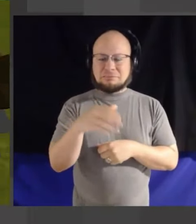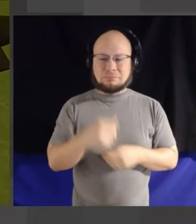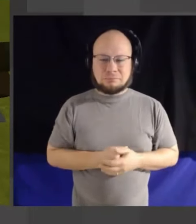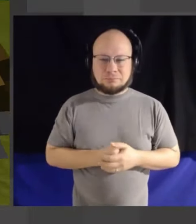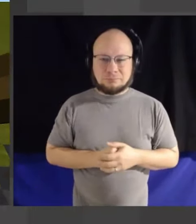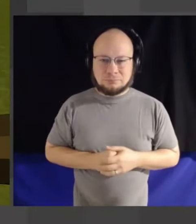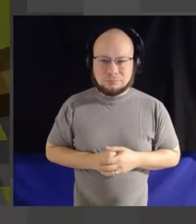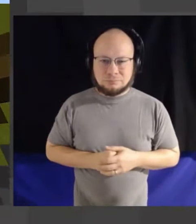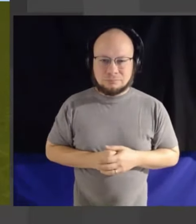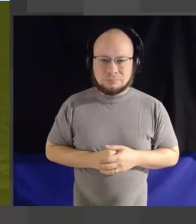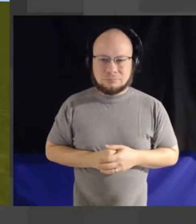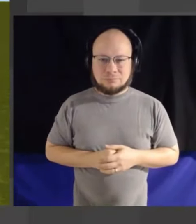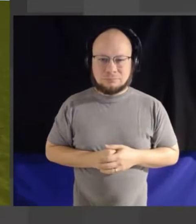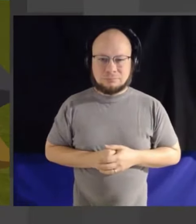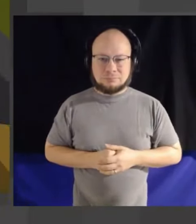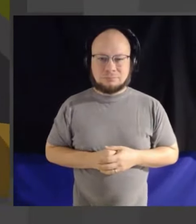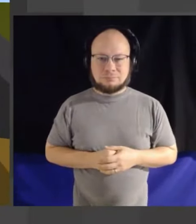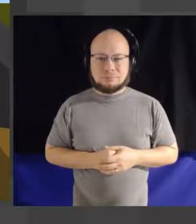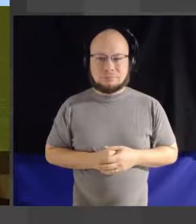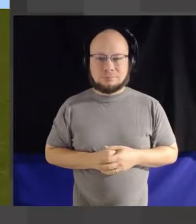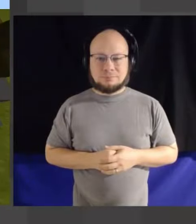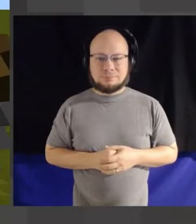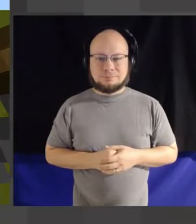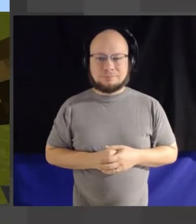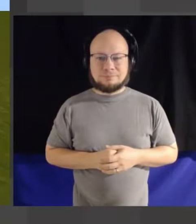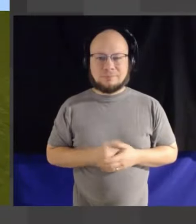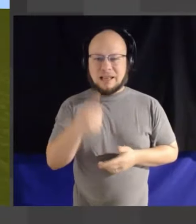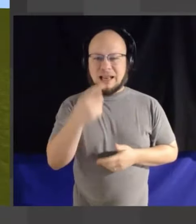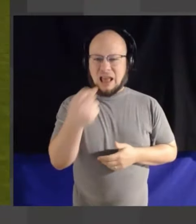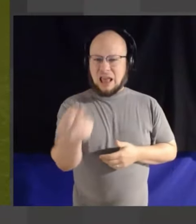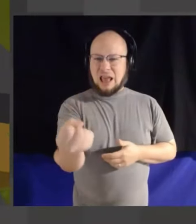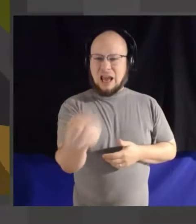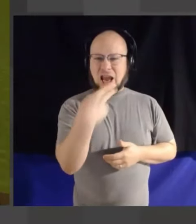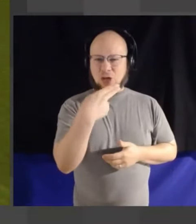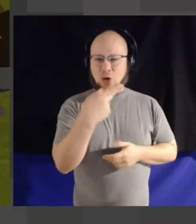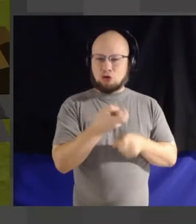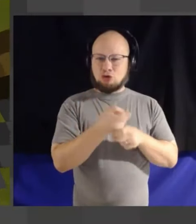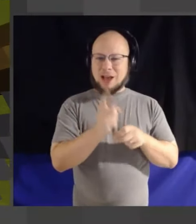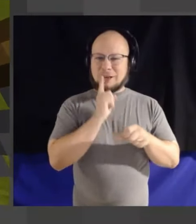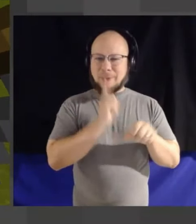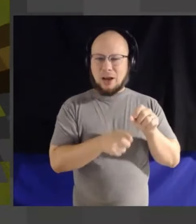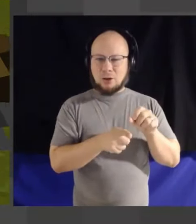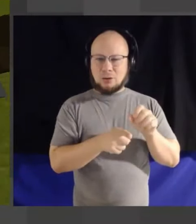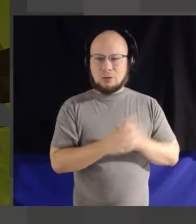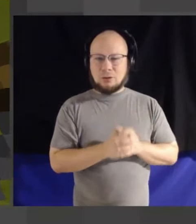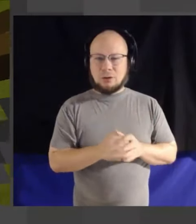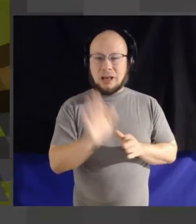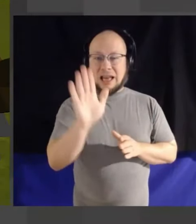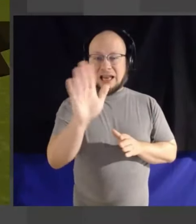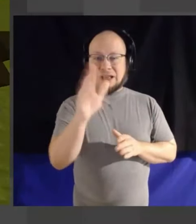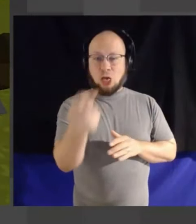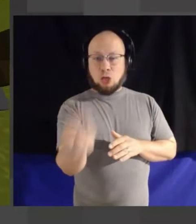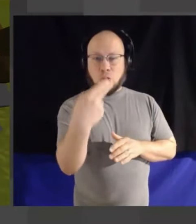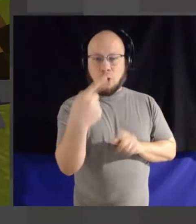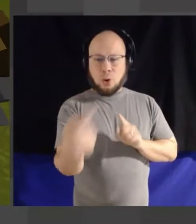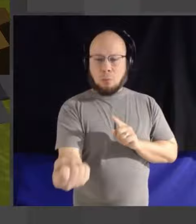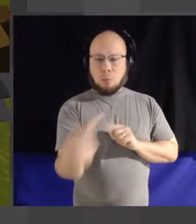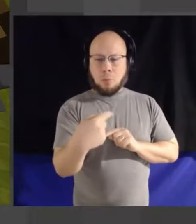SO I'VE GOT TO FIGHT HIM OFF. HE THROWS ROTTEN TOMATOES.